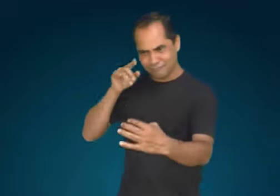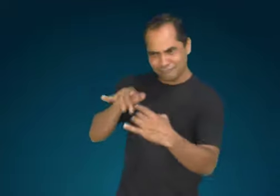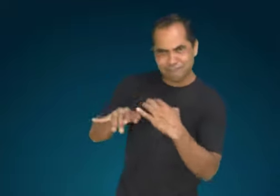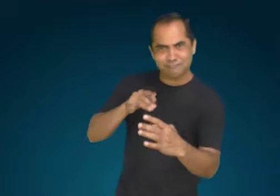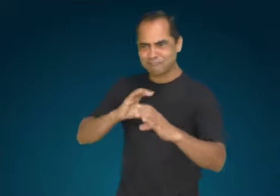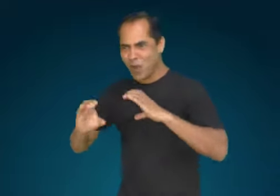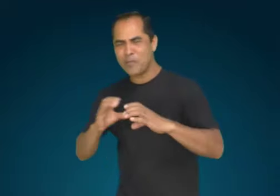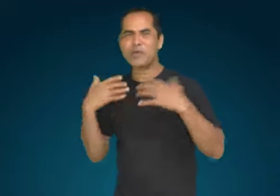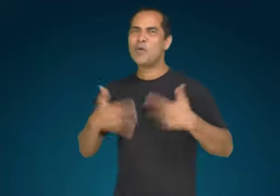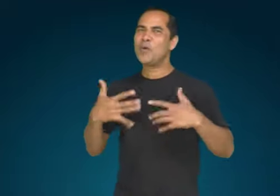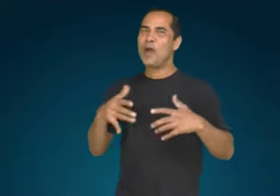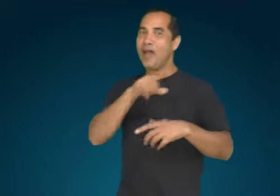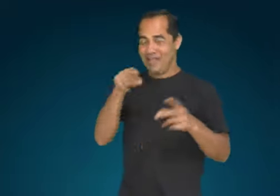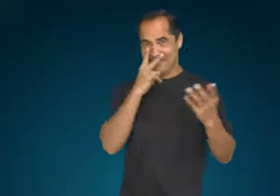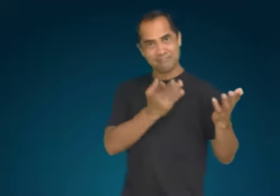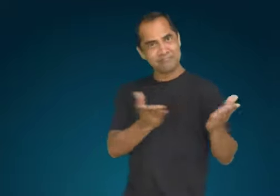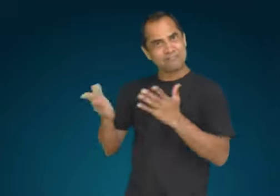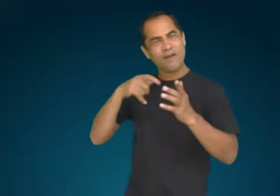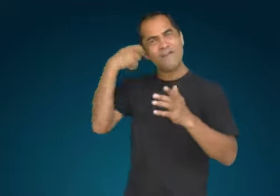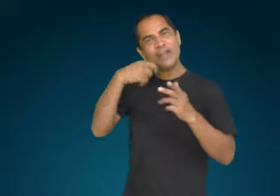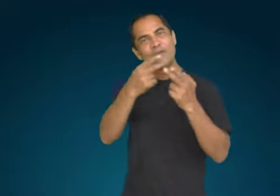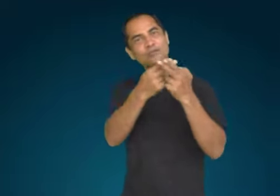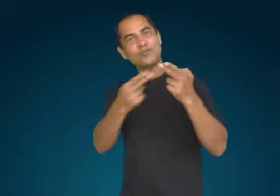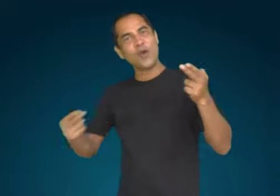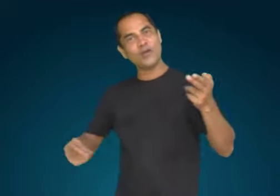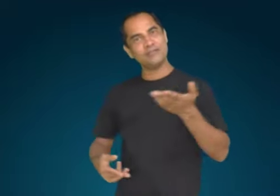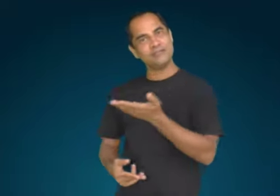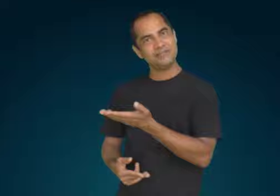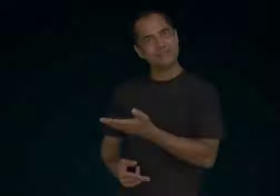not guarantee education education needs an environment and